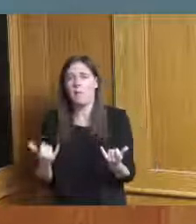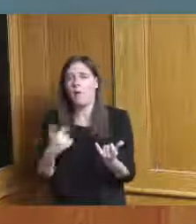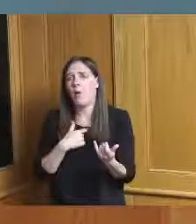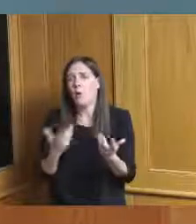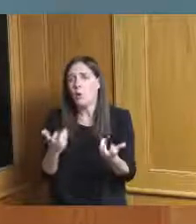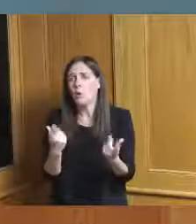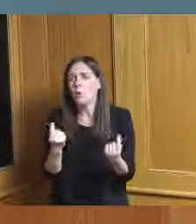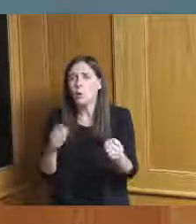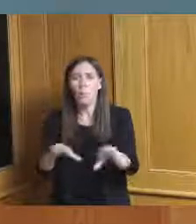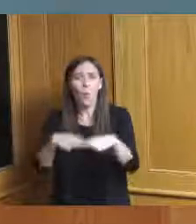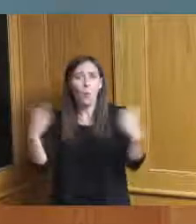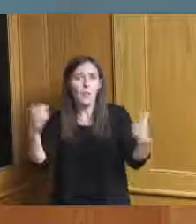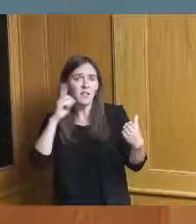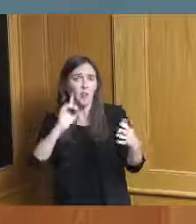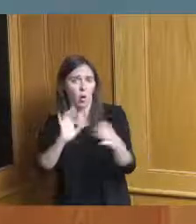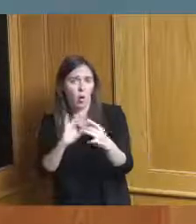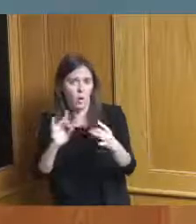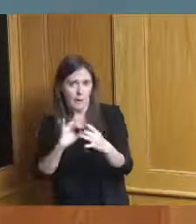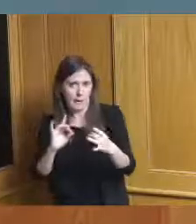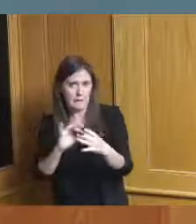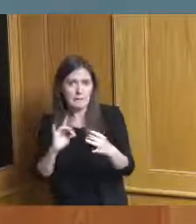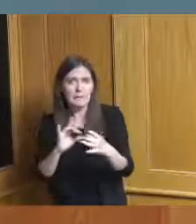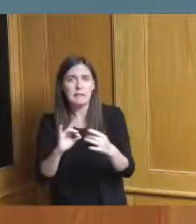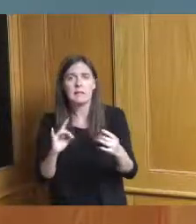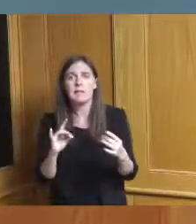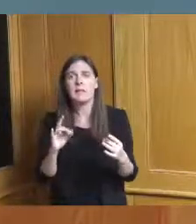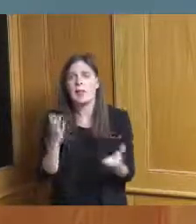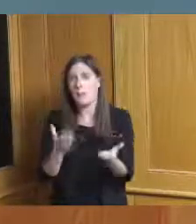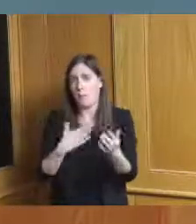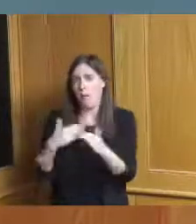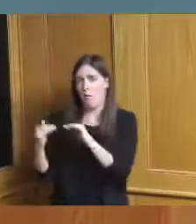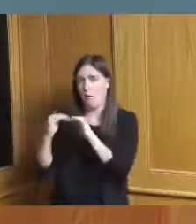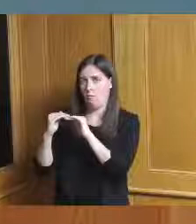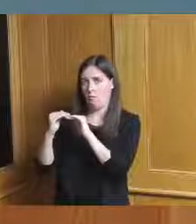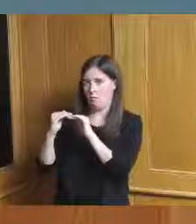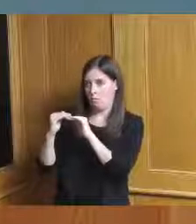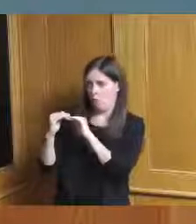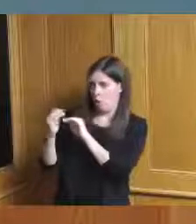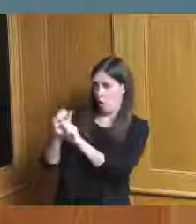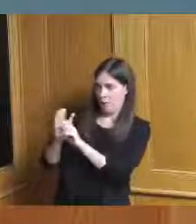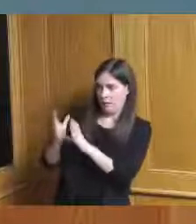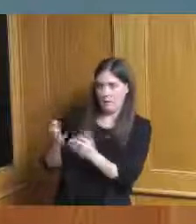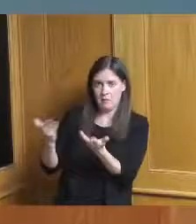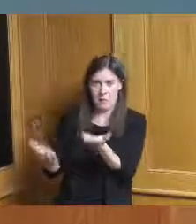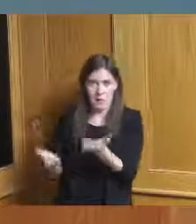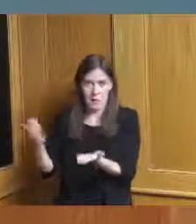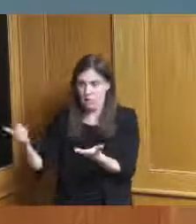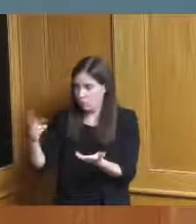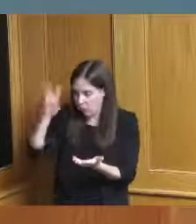open it up for any comments that my colleagues may have Vice President Reece